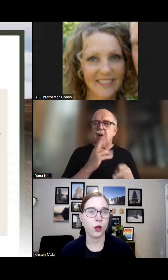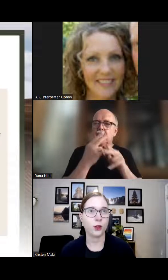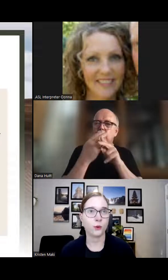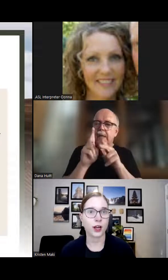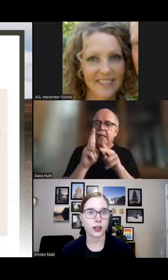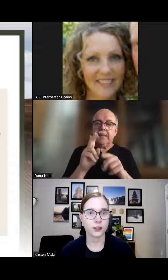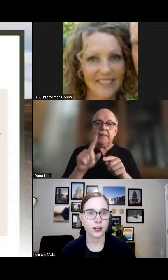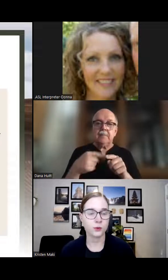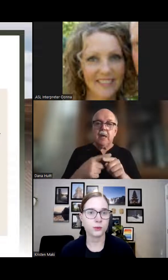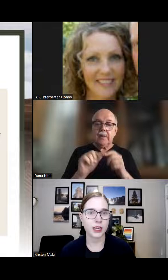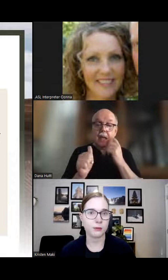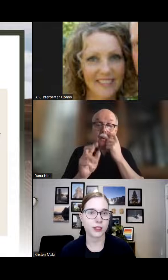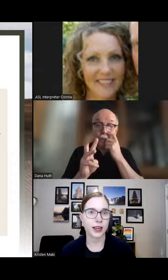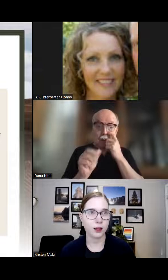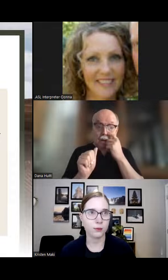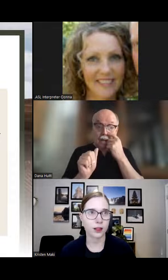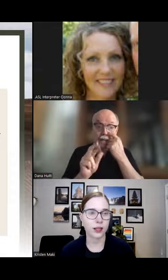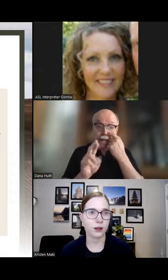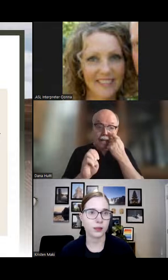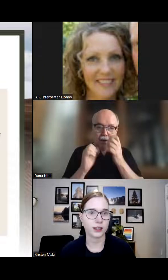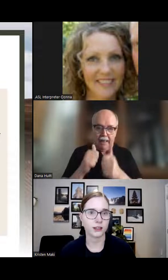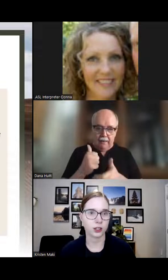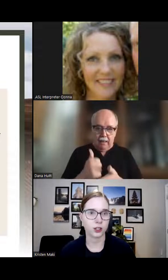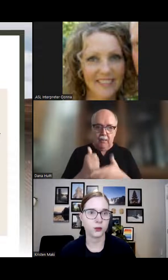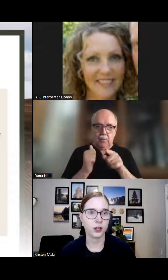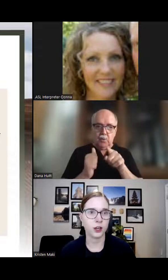. And, you know, we get a lot of folks who ask about how